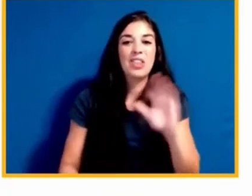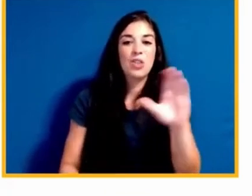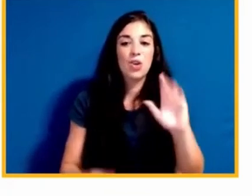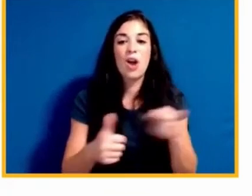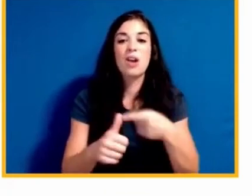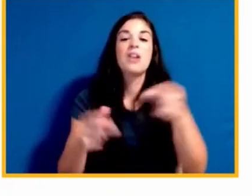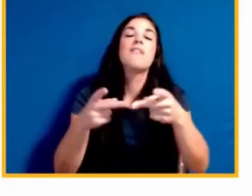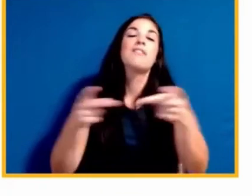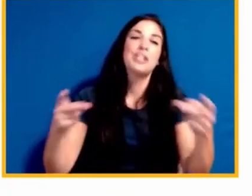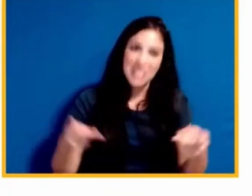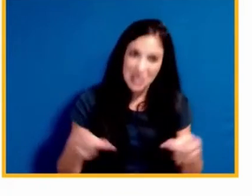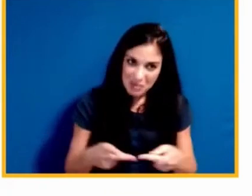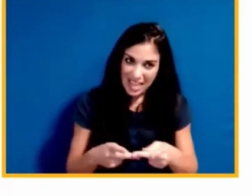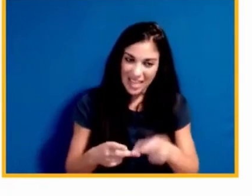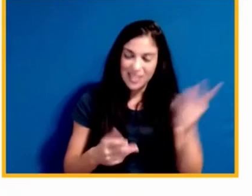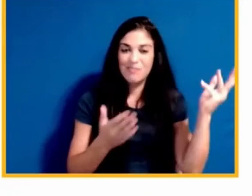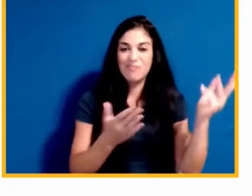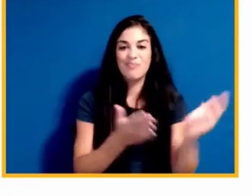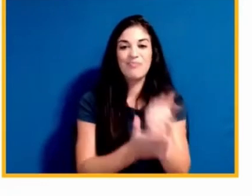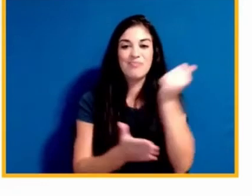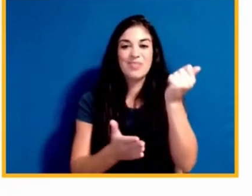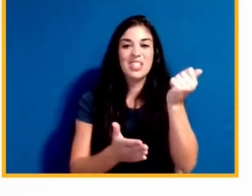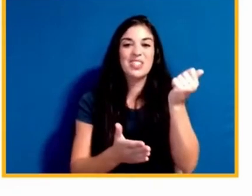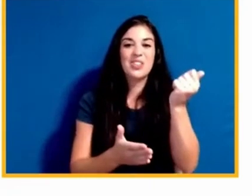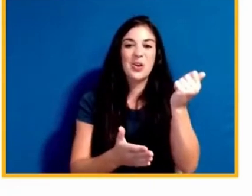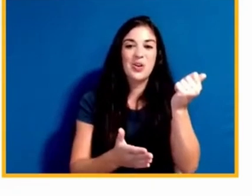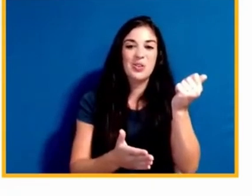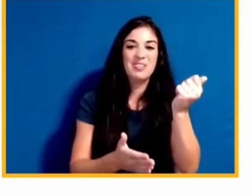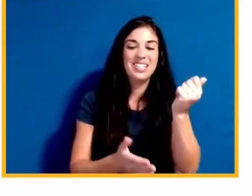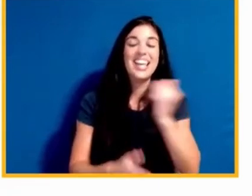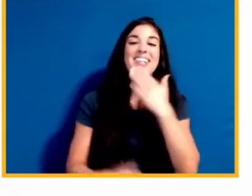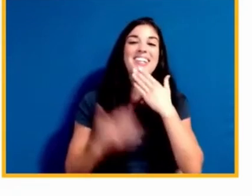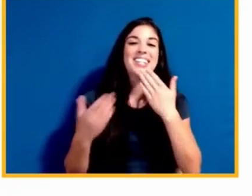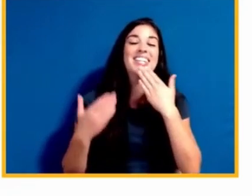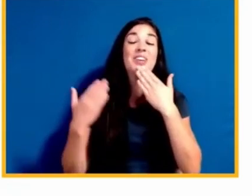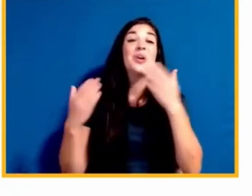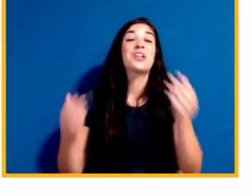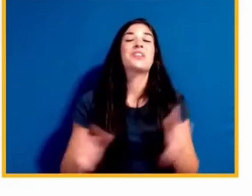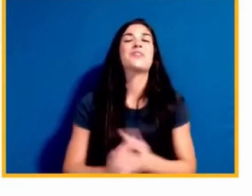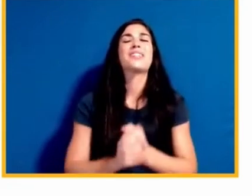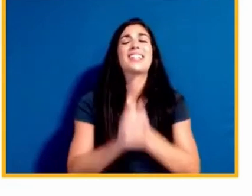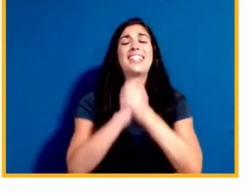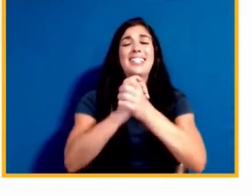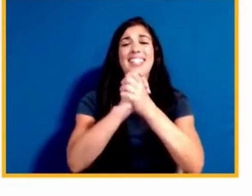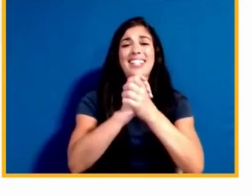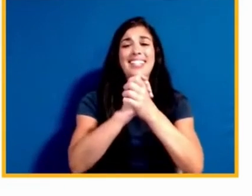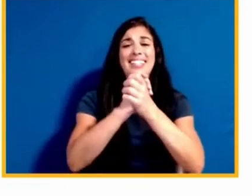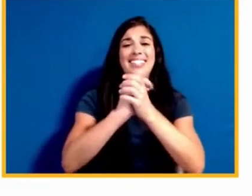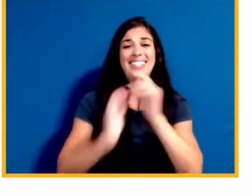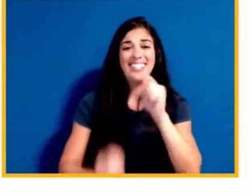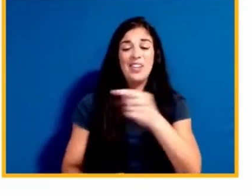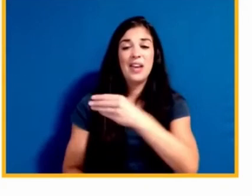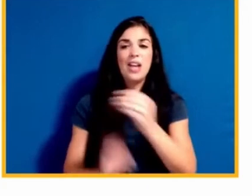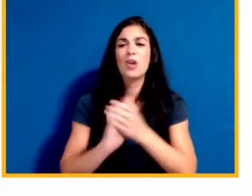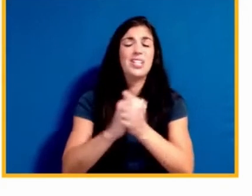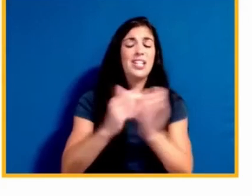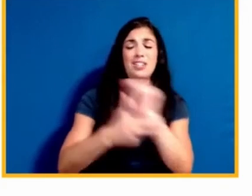And it is more than deserved for you Kiyochii, so congratulations to you. Congratulations to the top three overall,